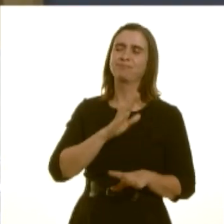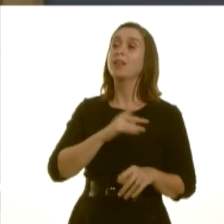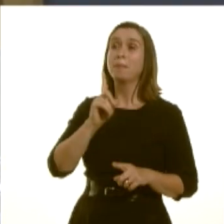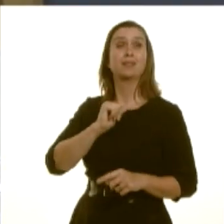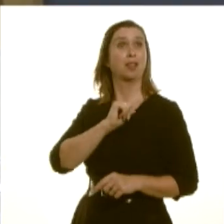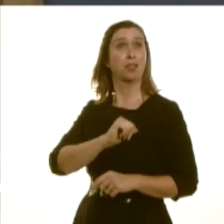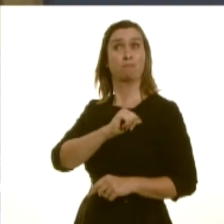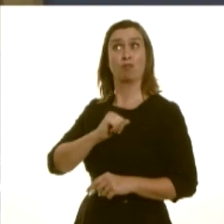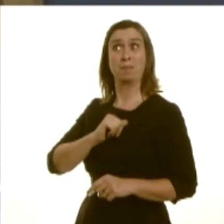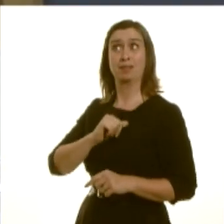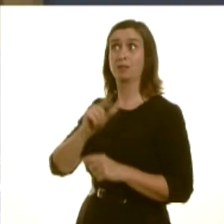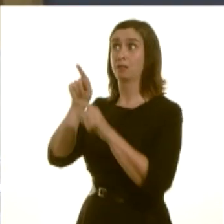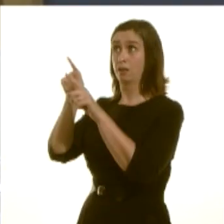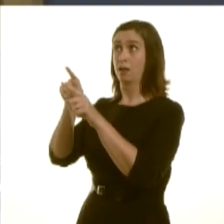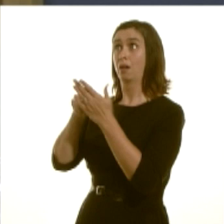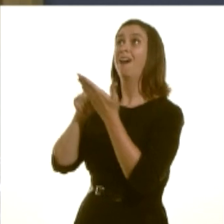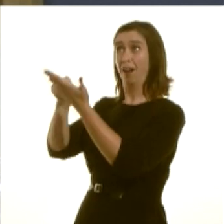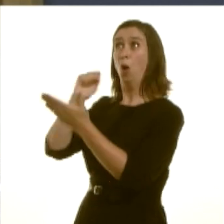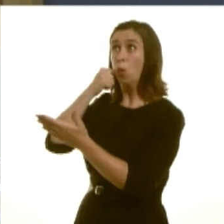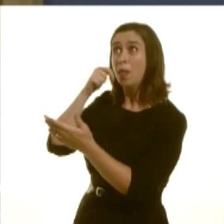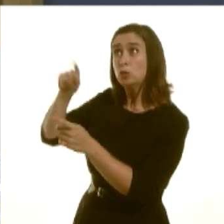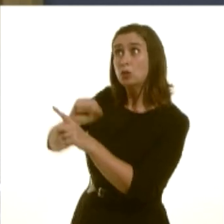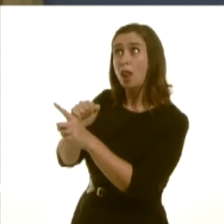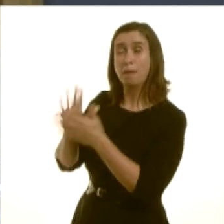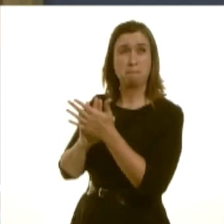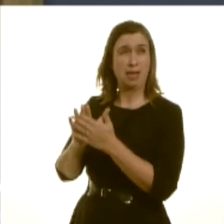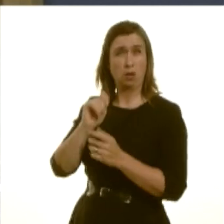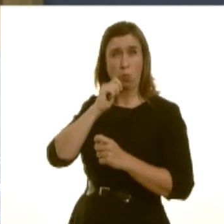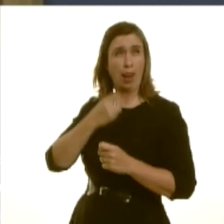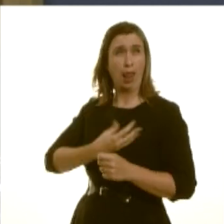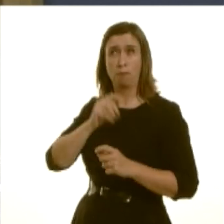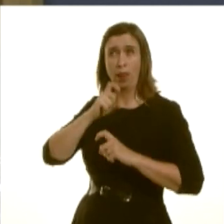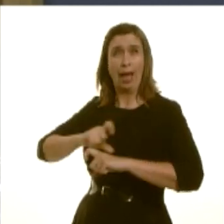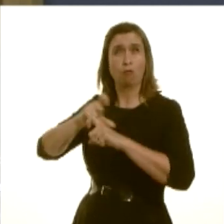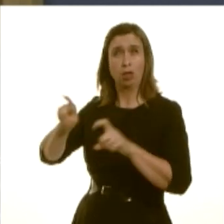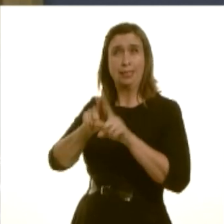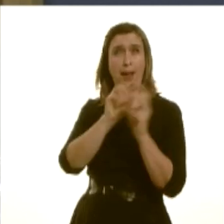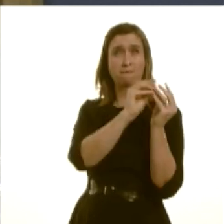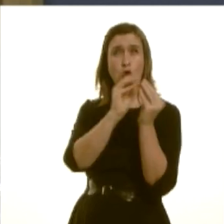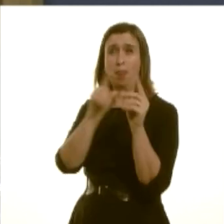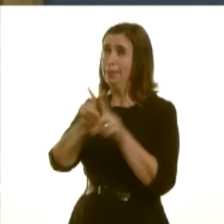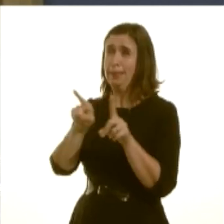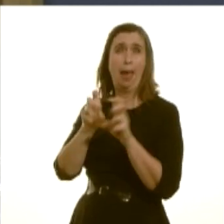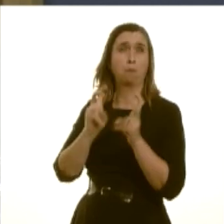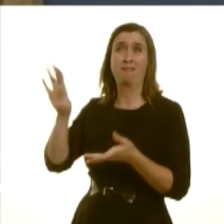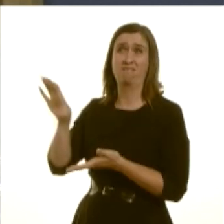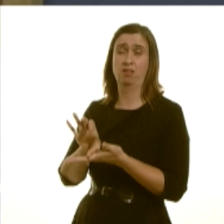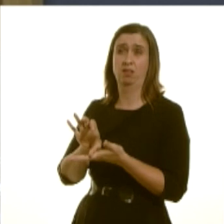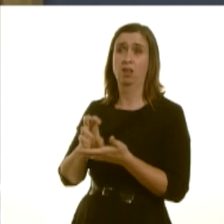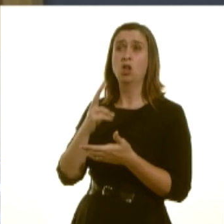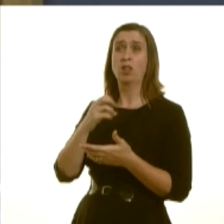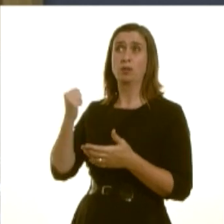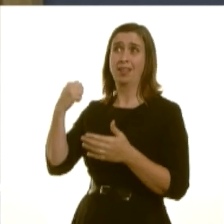the current funding arrangements. Between 2010 and 2020, Wales would lose somewhere